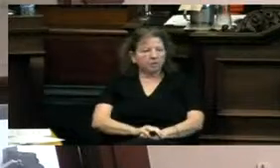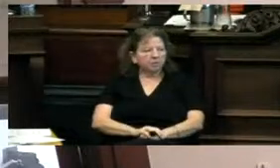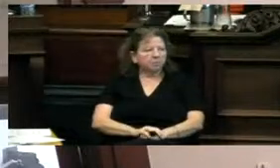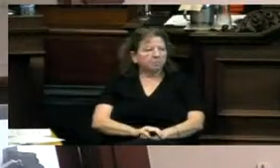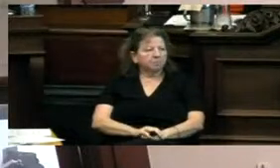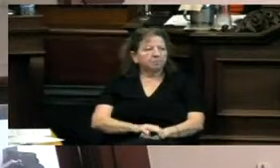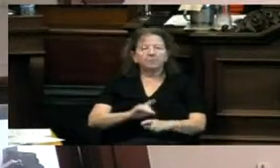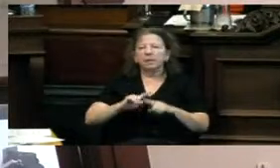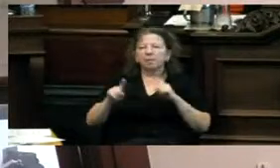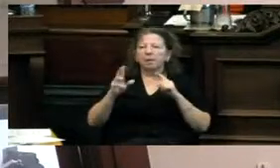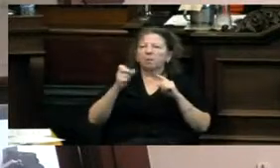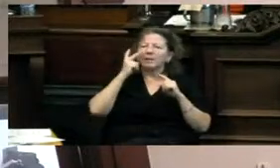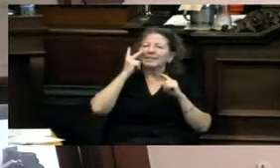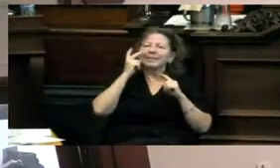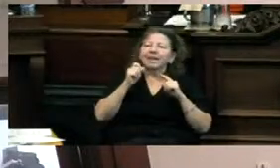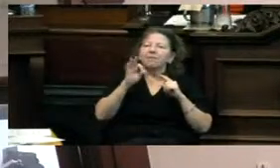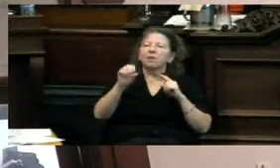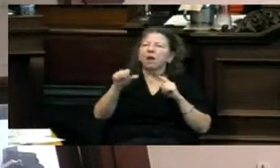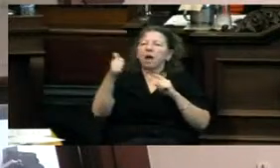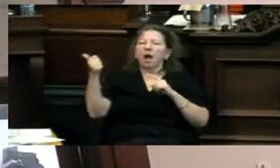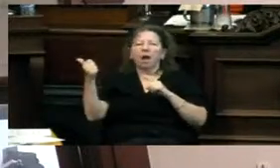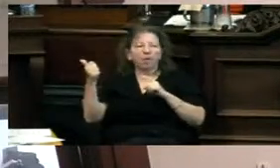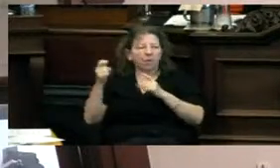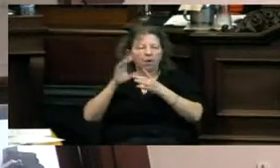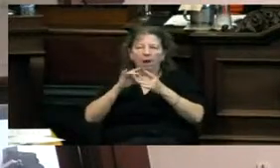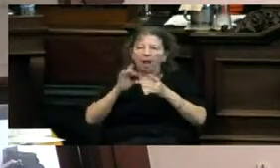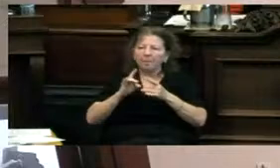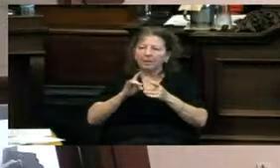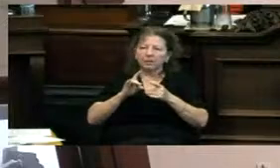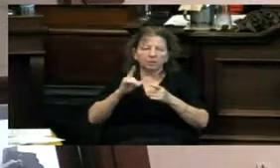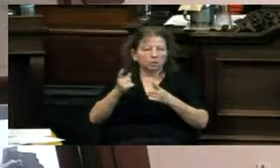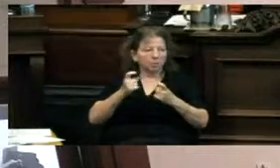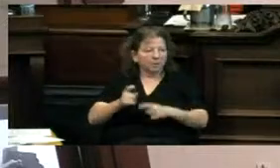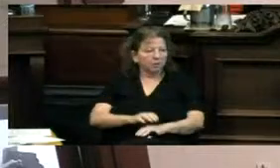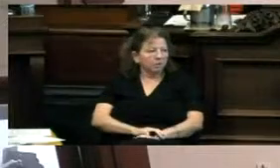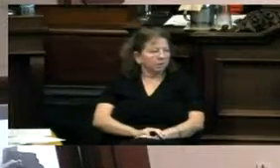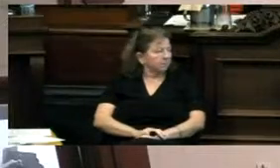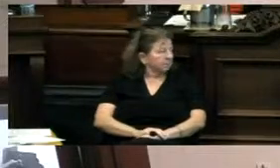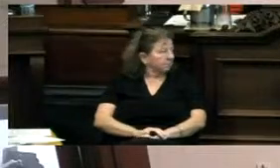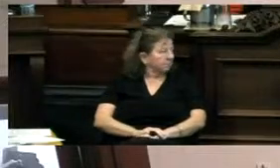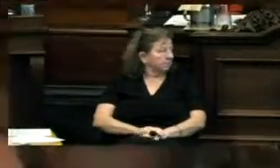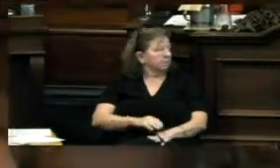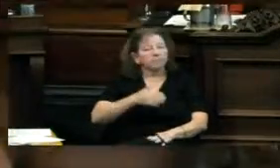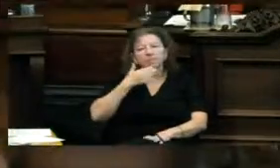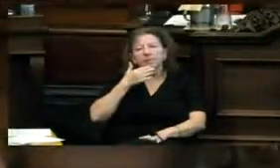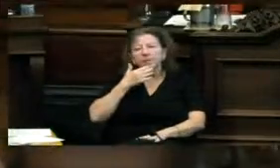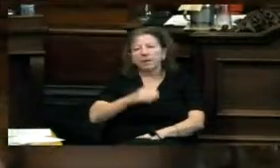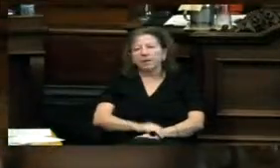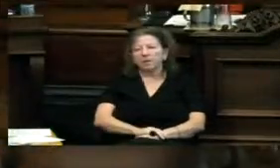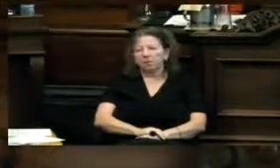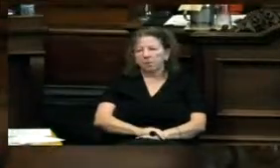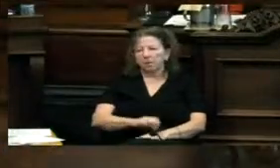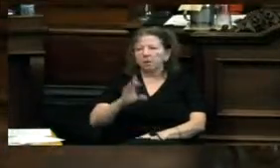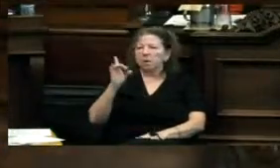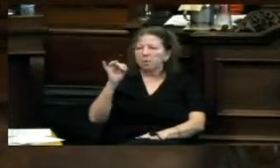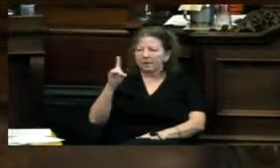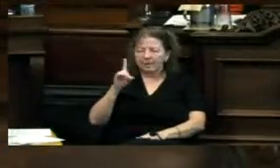way at this point. So I offer that for consideration. But I want to see if there's any other